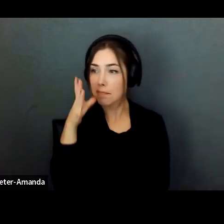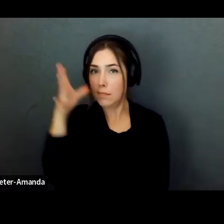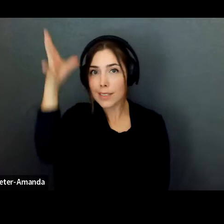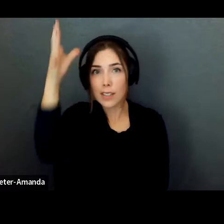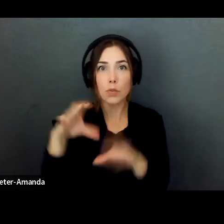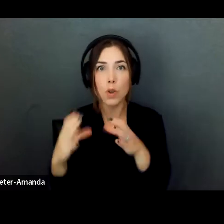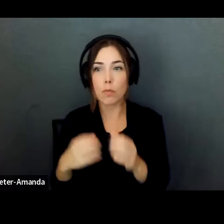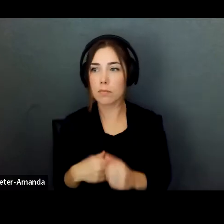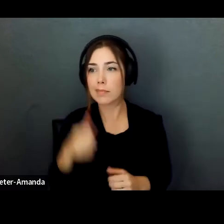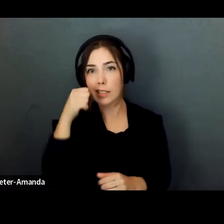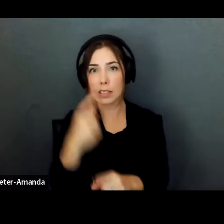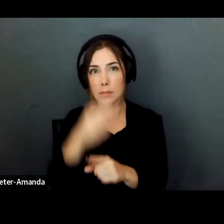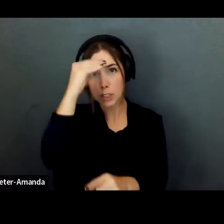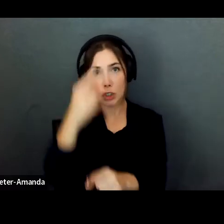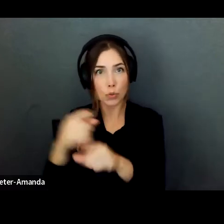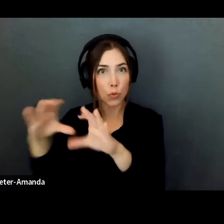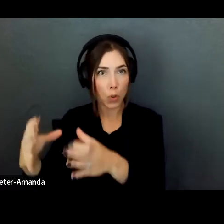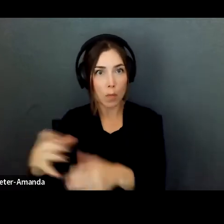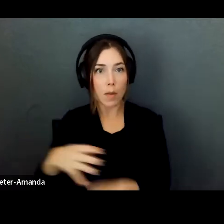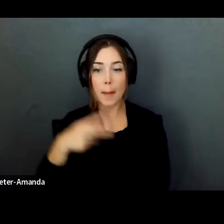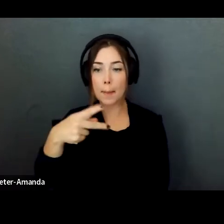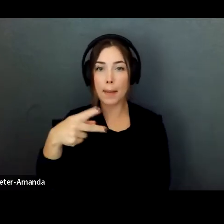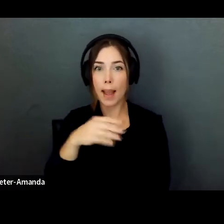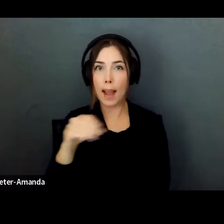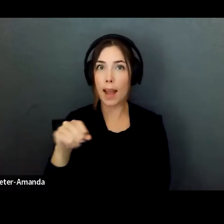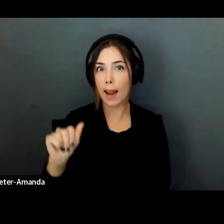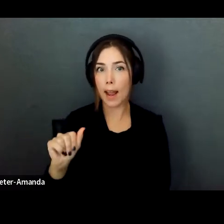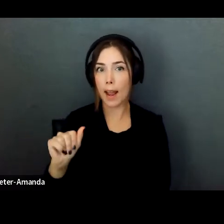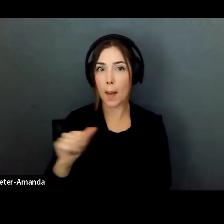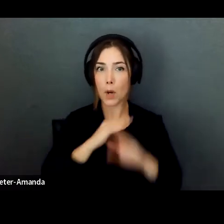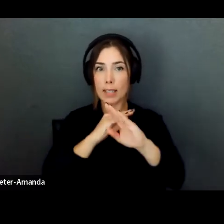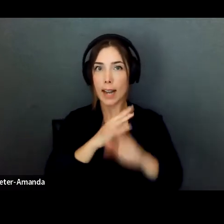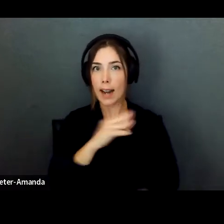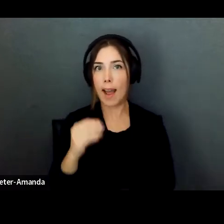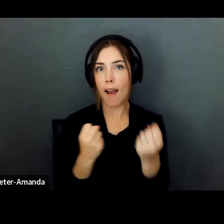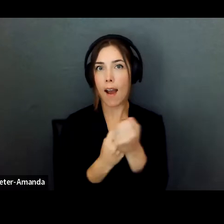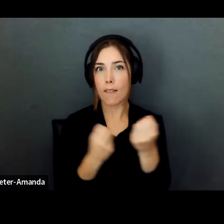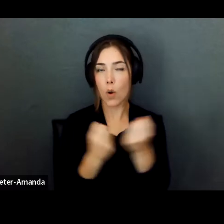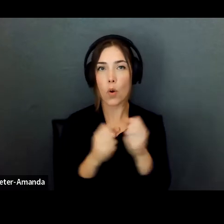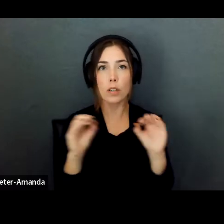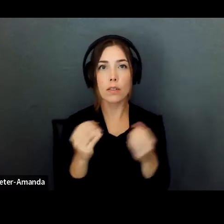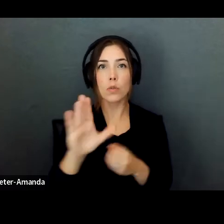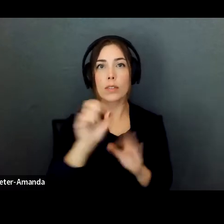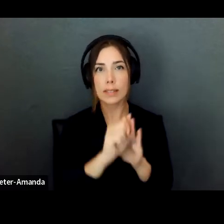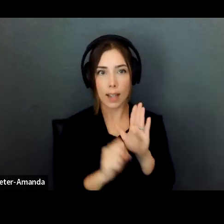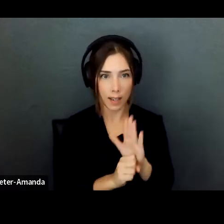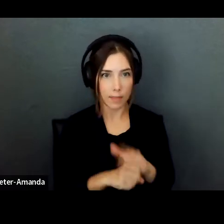We also mean the P & A protecting and advocacy organization in your state, ombudsman office.